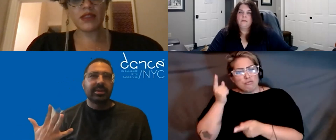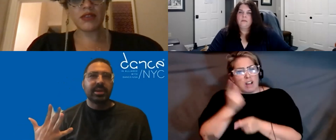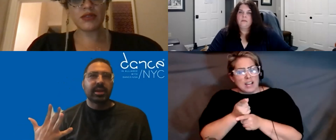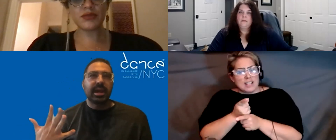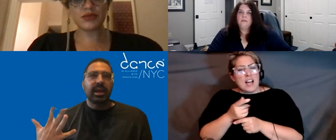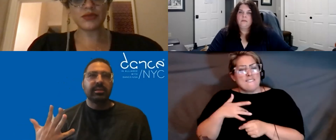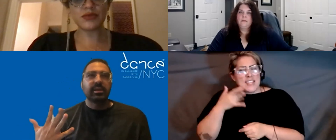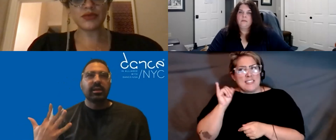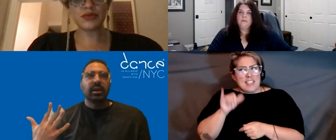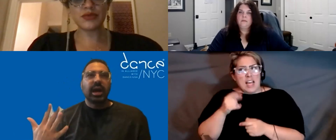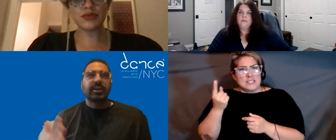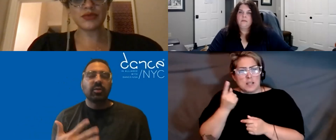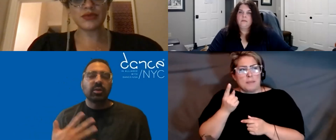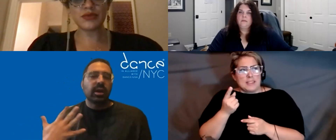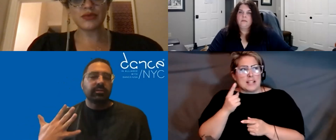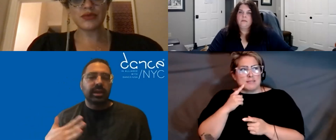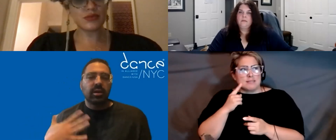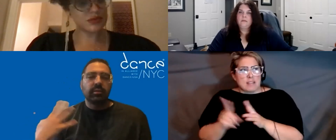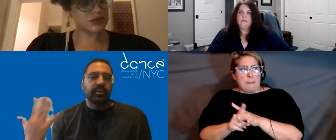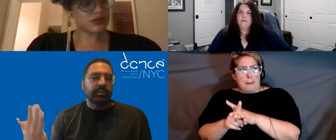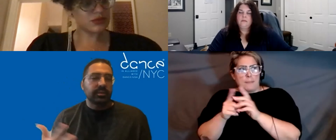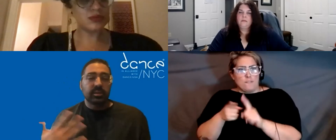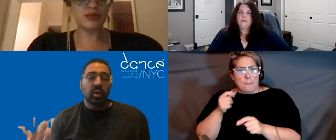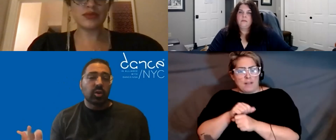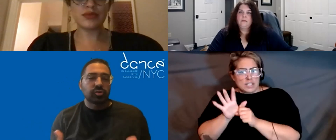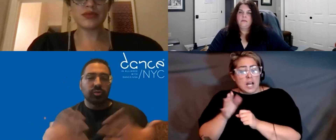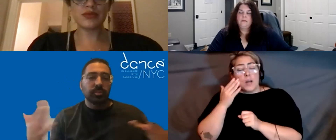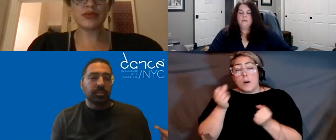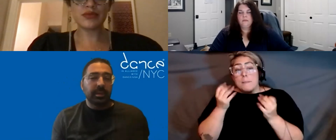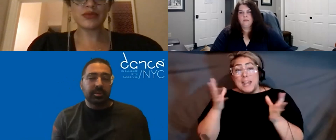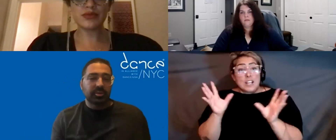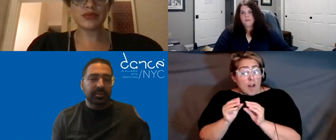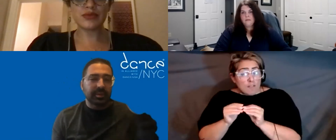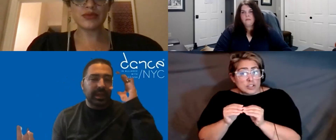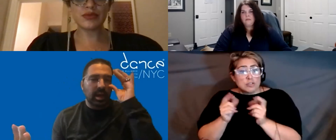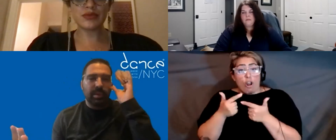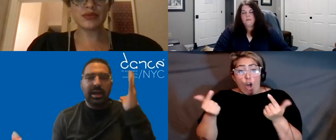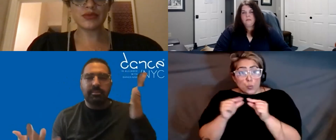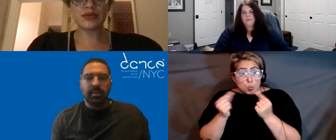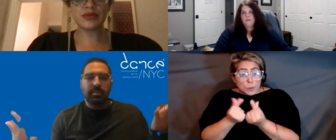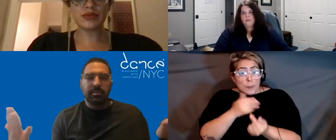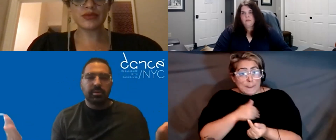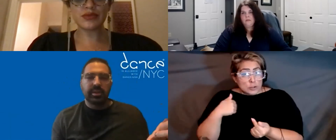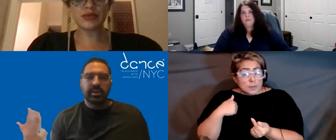I know a lot of conferences and large group never ships I am a member of the international Association for dance medicine and